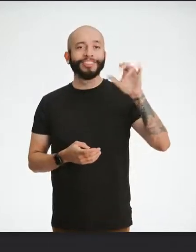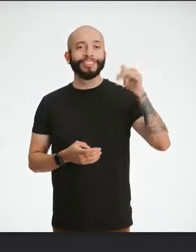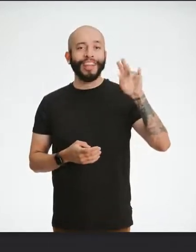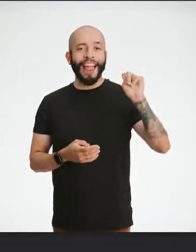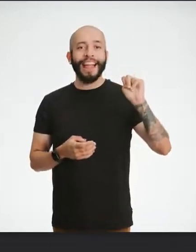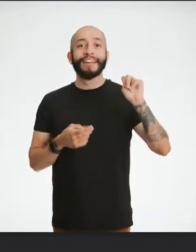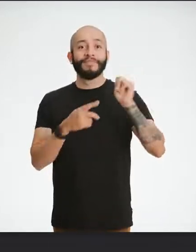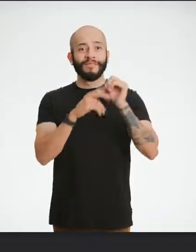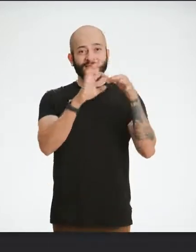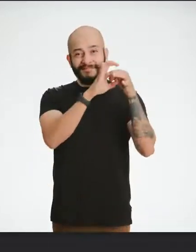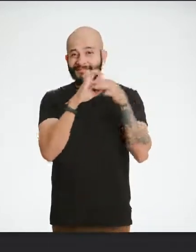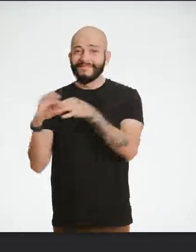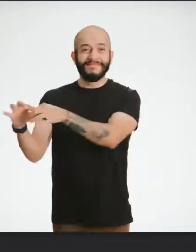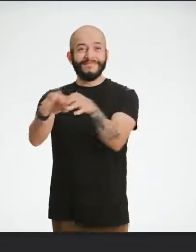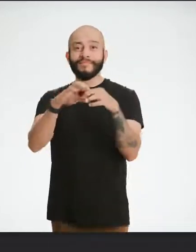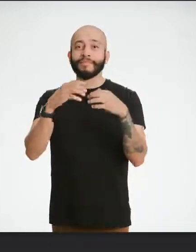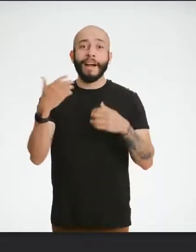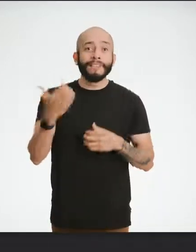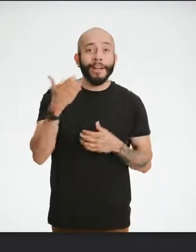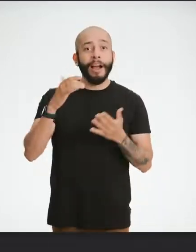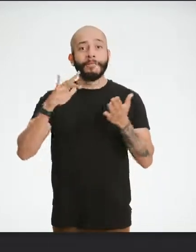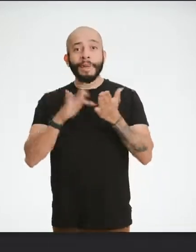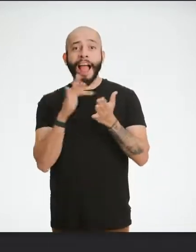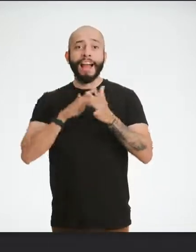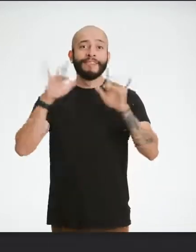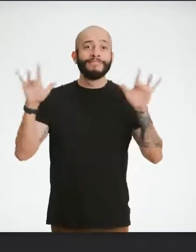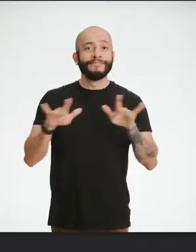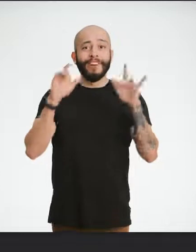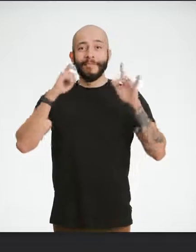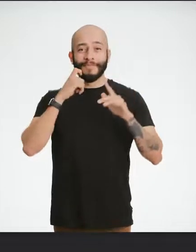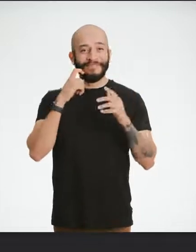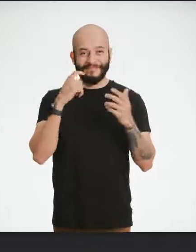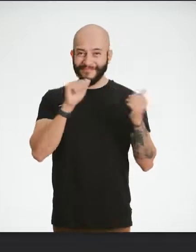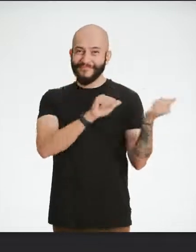This will securely sync this passkey to all of my other Apple devices.